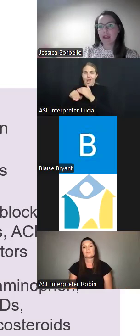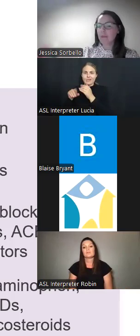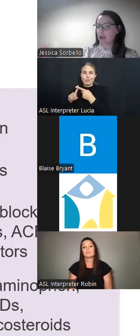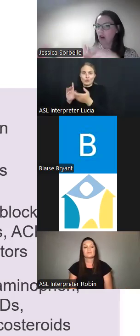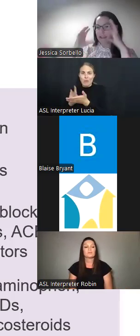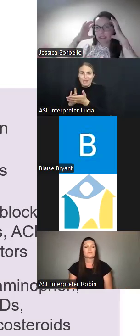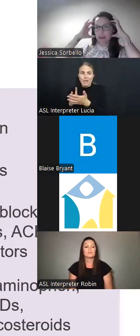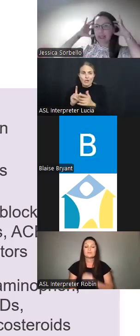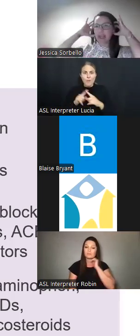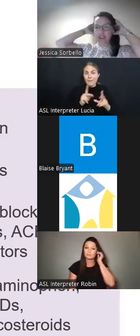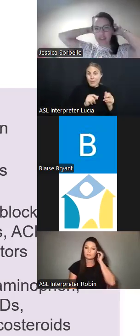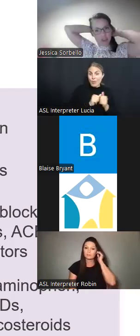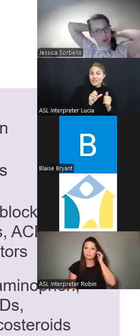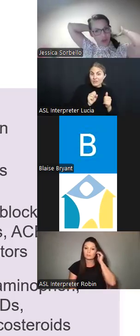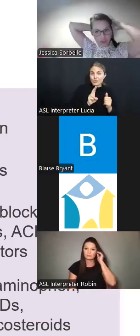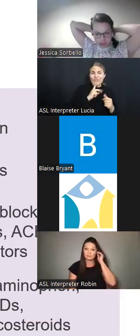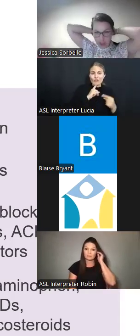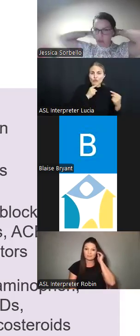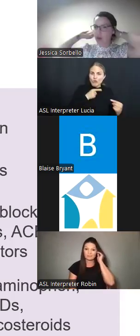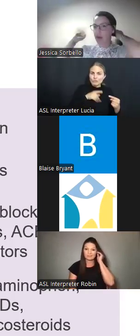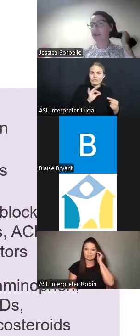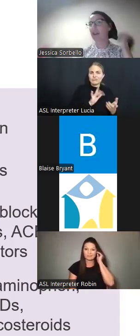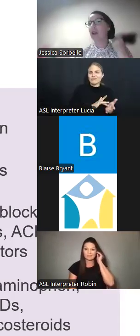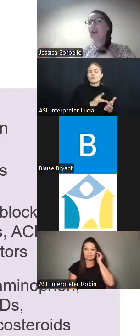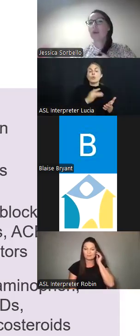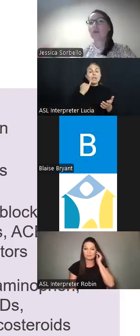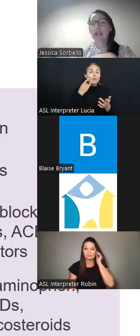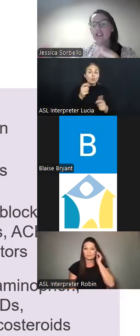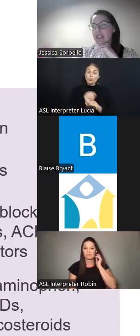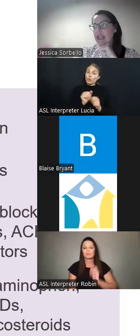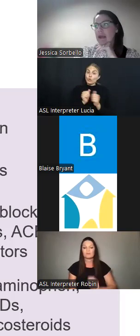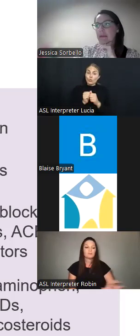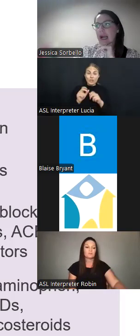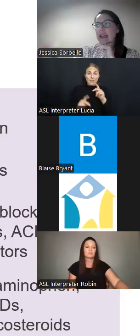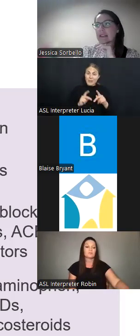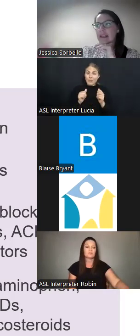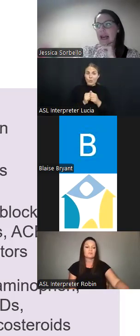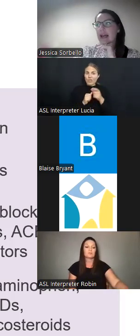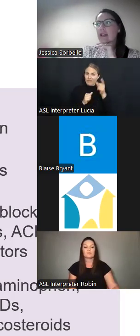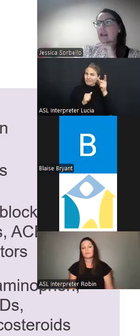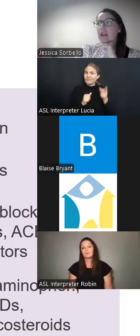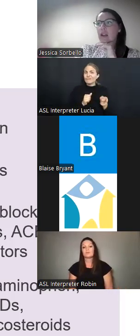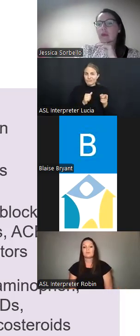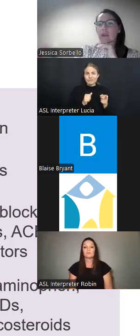keeping in mind that, you know , there is a lot of myths and stigma out there. But again, all of that medication is, is